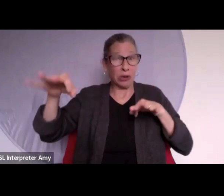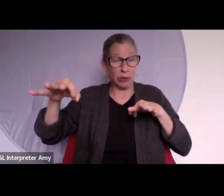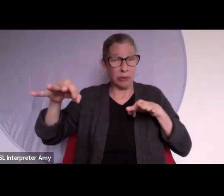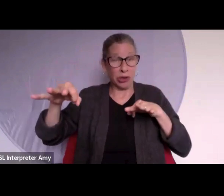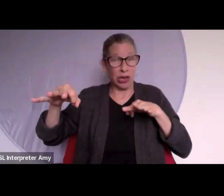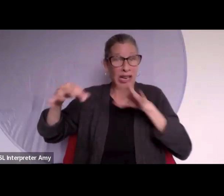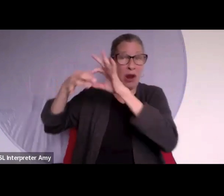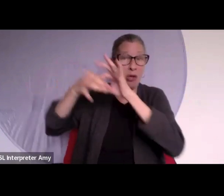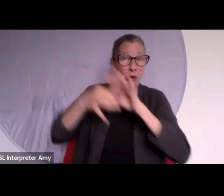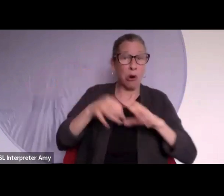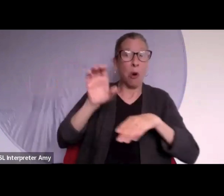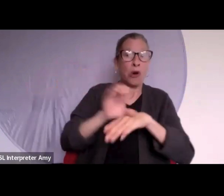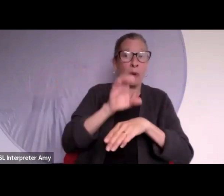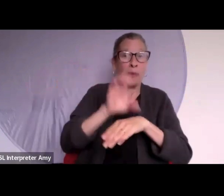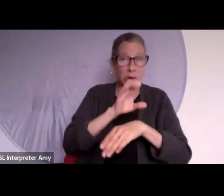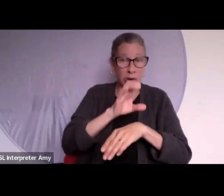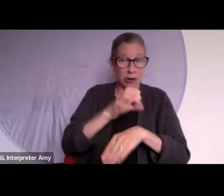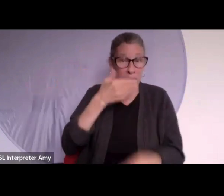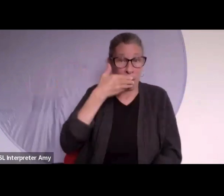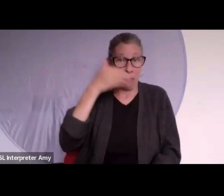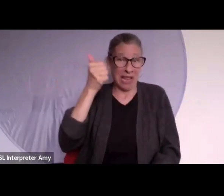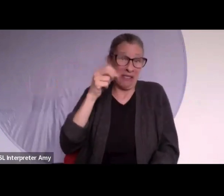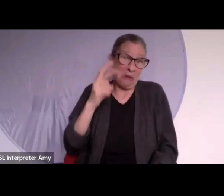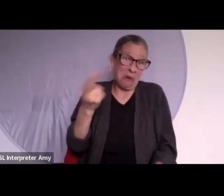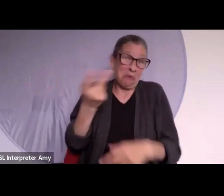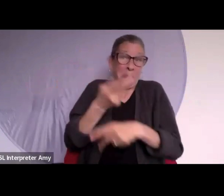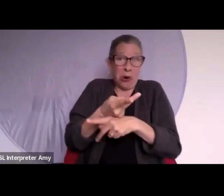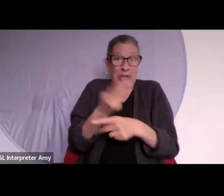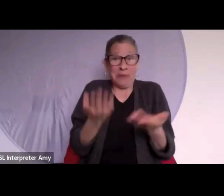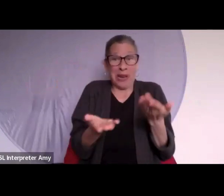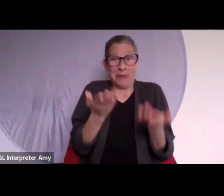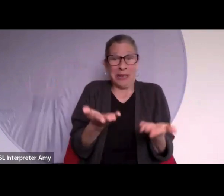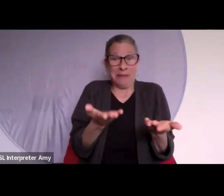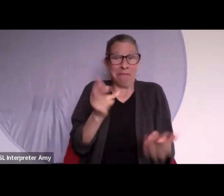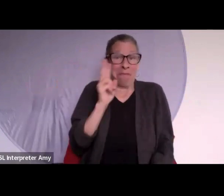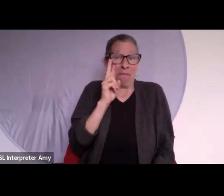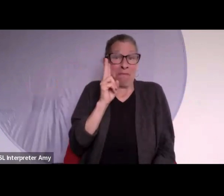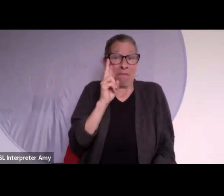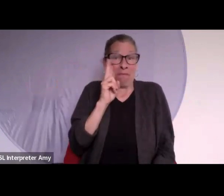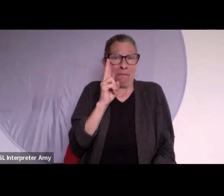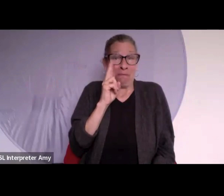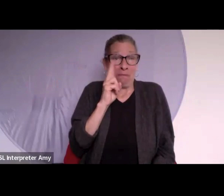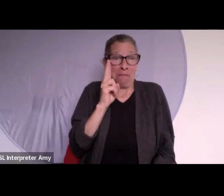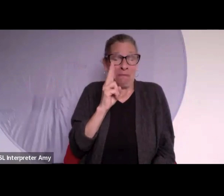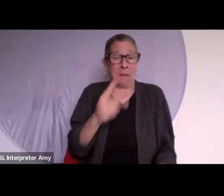for better and for worse. I'll take a moment where we're at